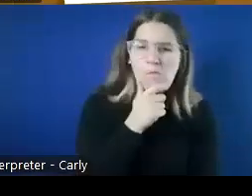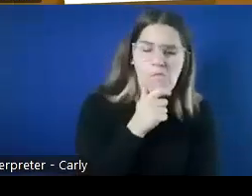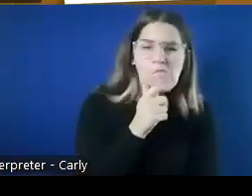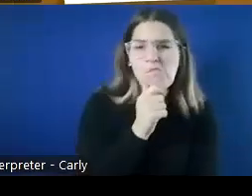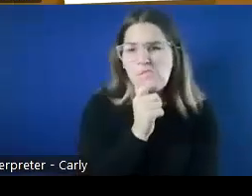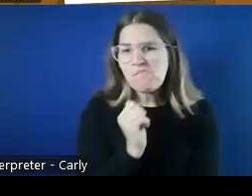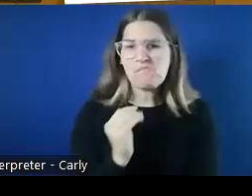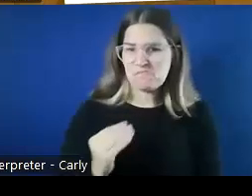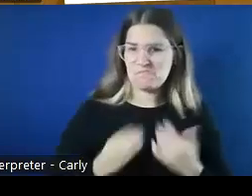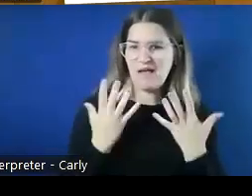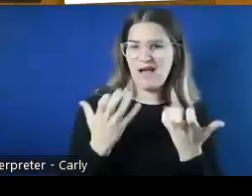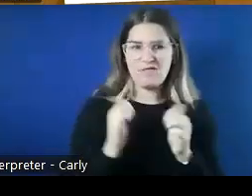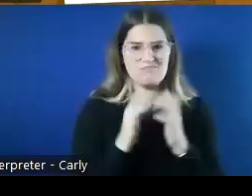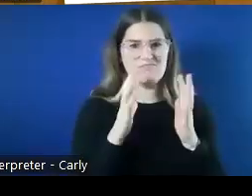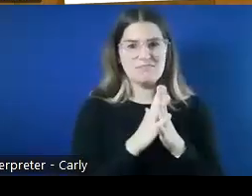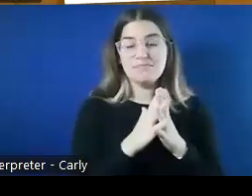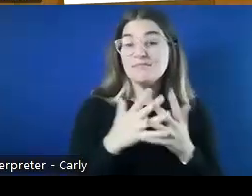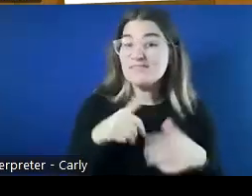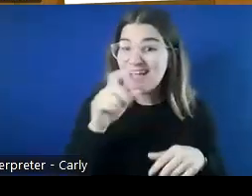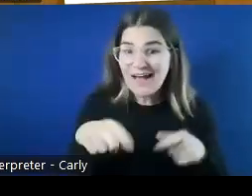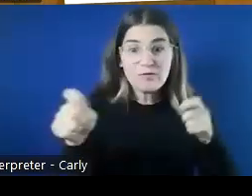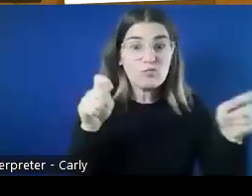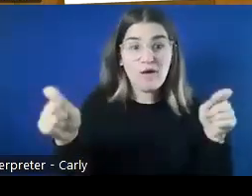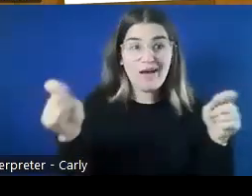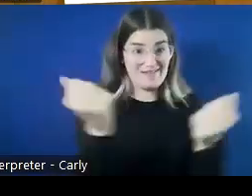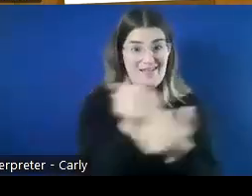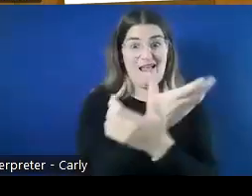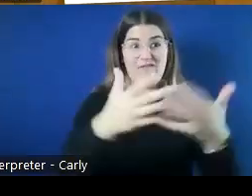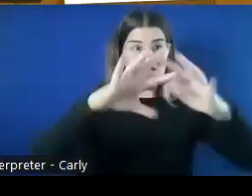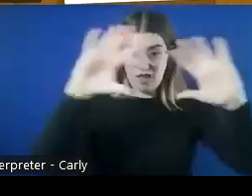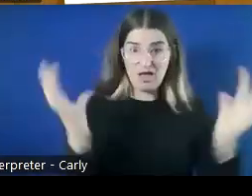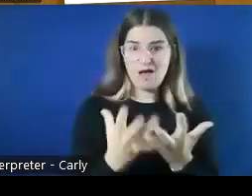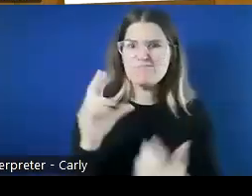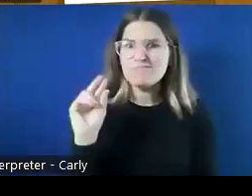don't necessarily have to run all the elements of that system right we we we happen to have the